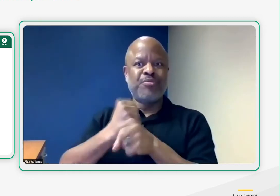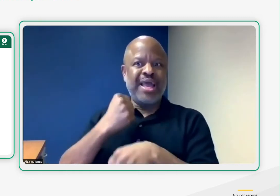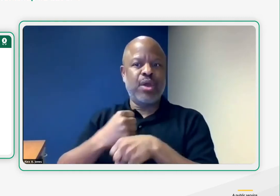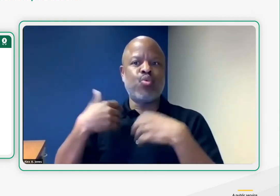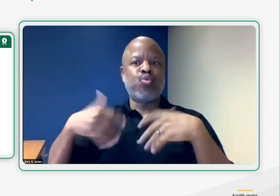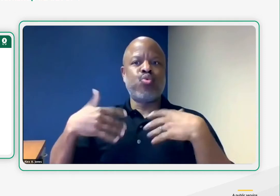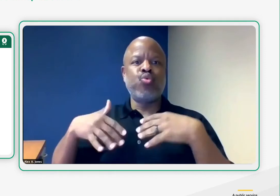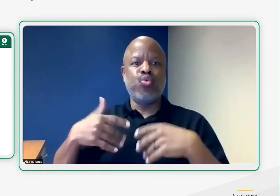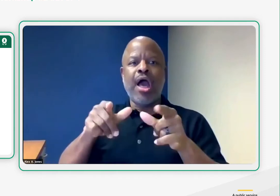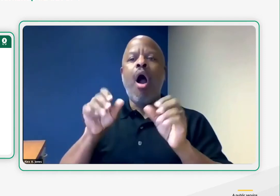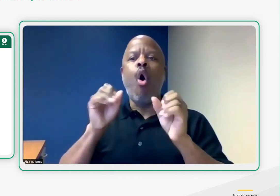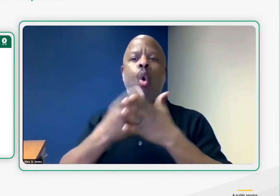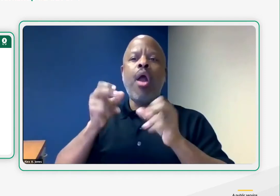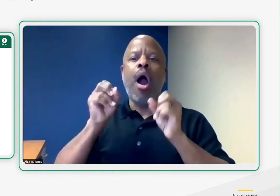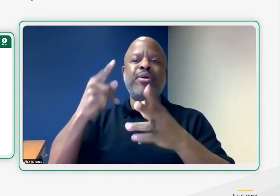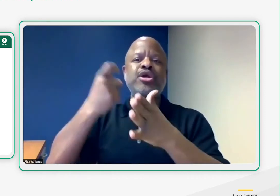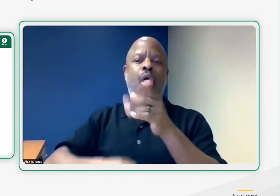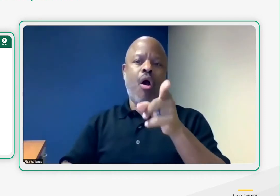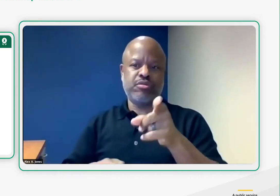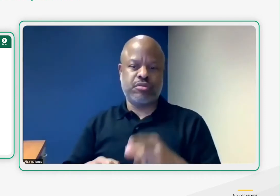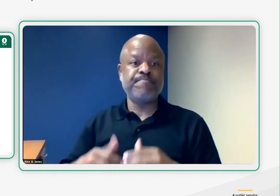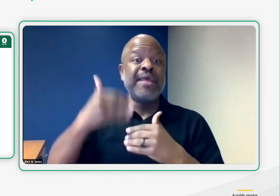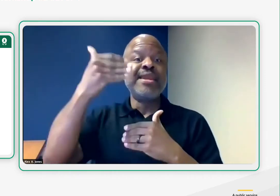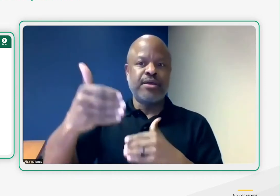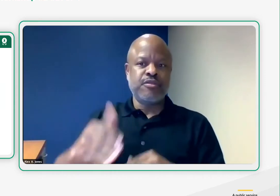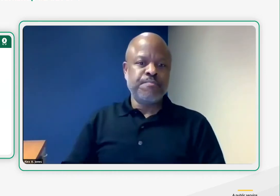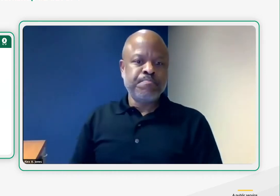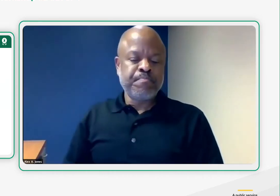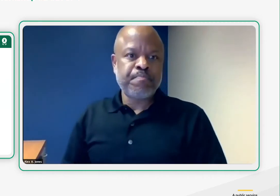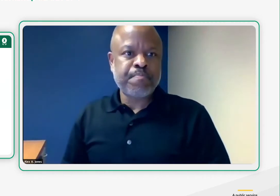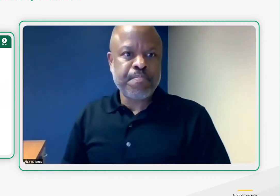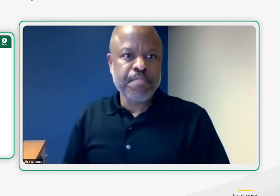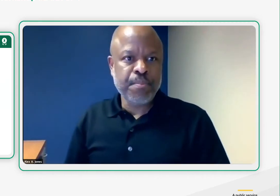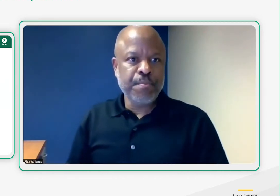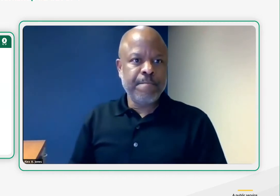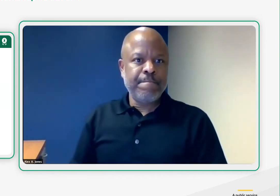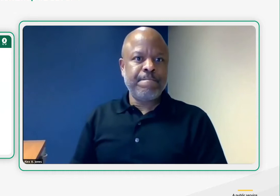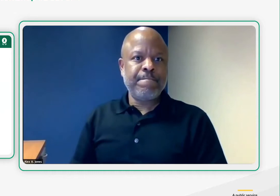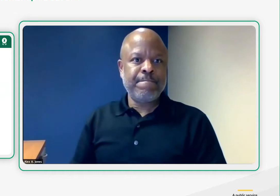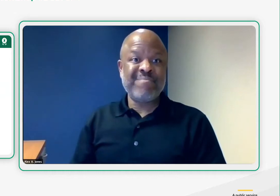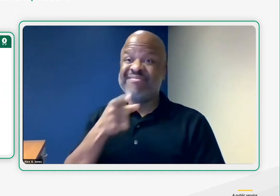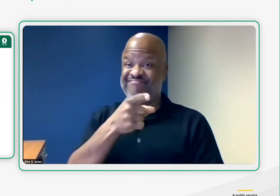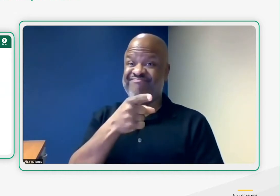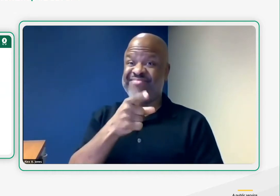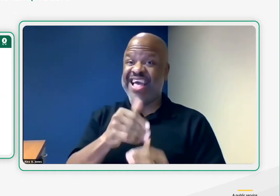And so, that's what we're talking about with opportunity costs.